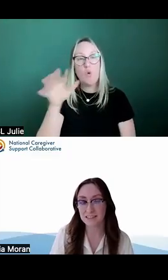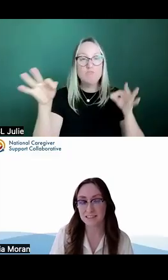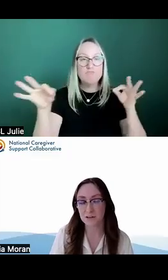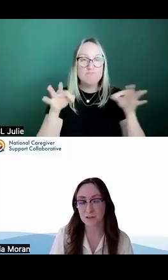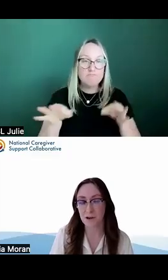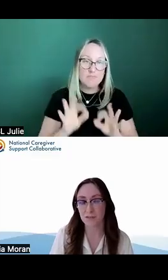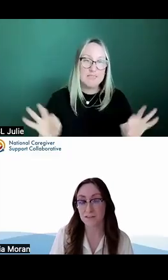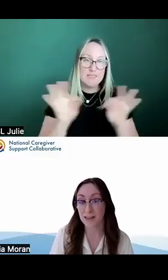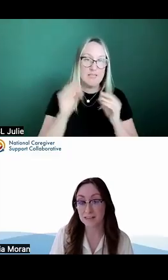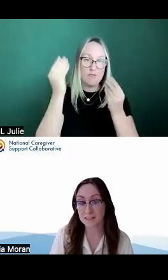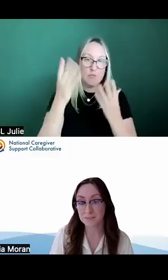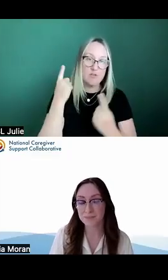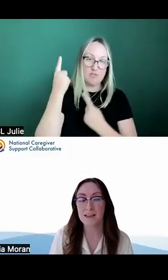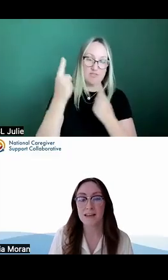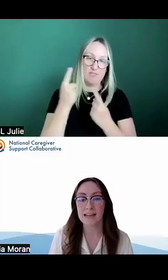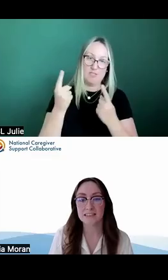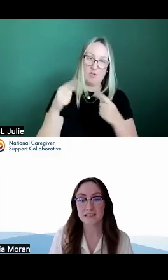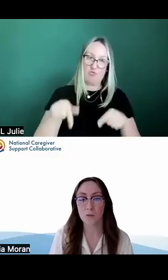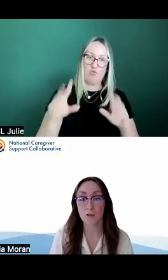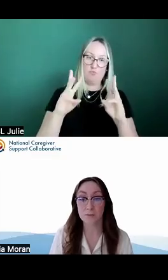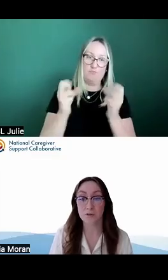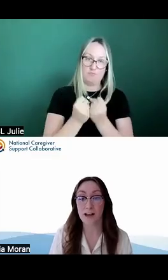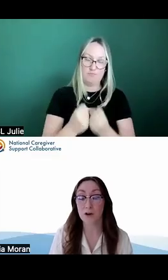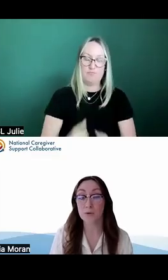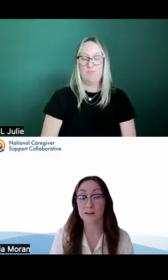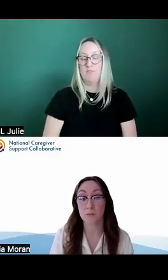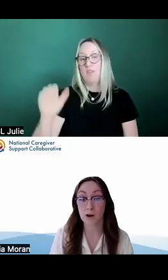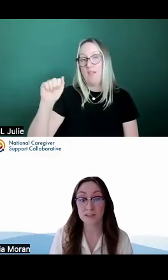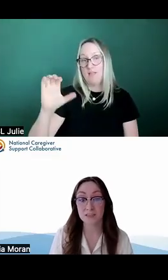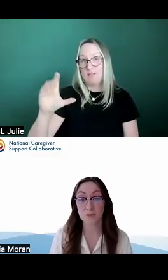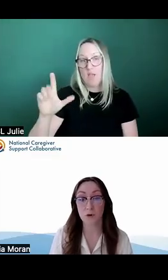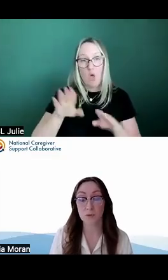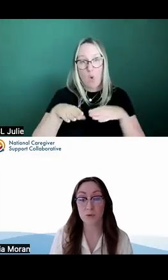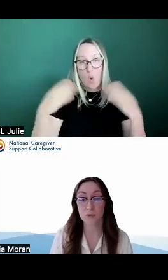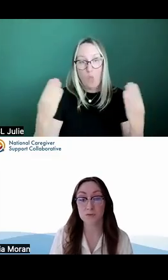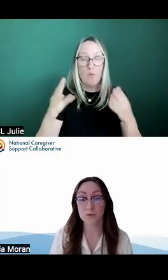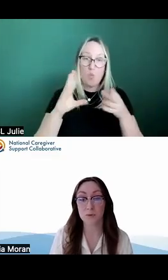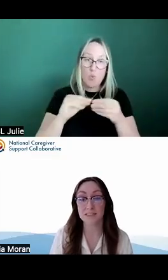consider throughout the event. ACL will then provide opening remarks before we move to a